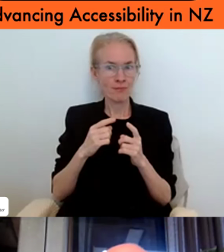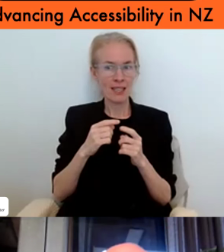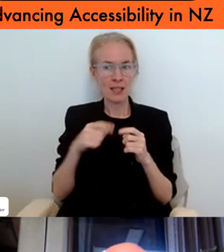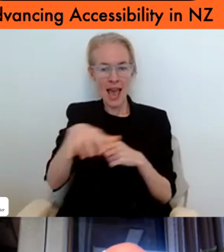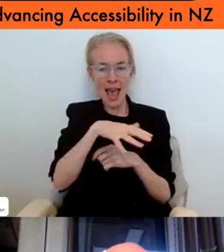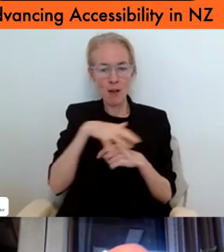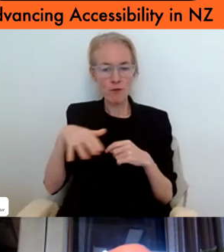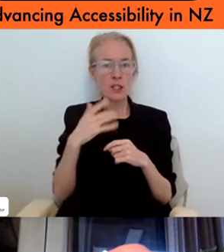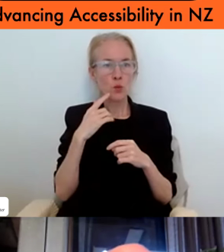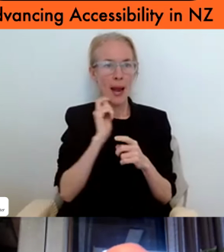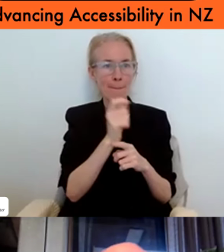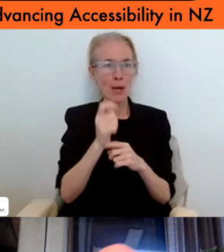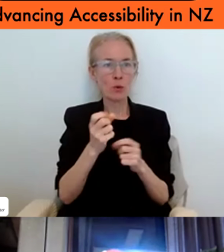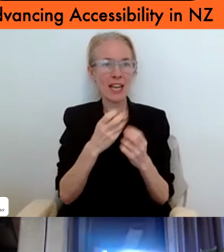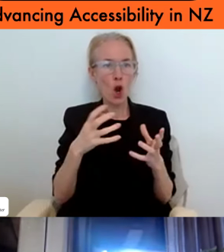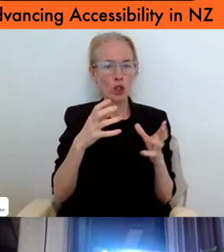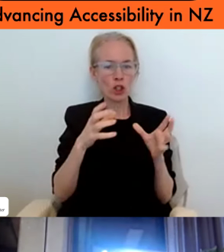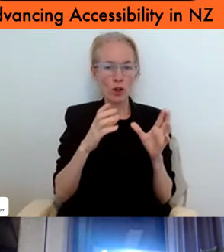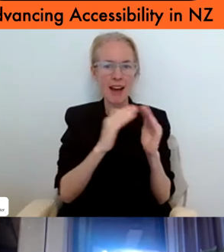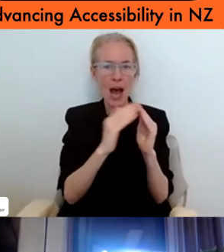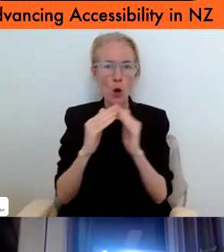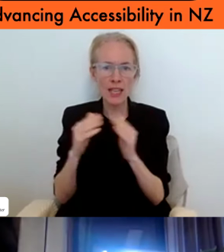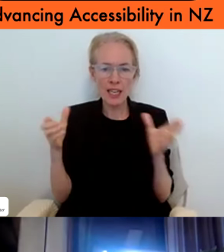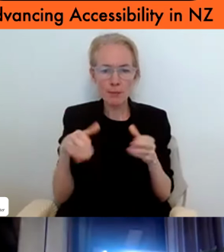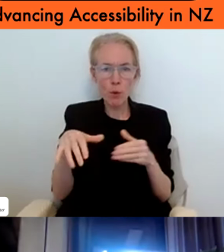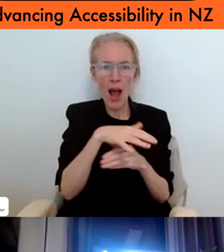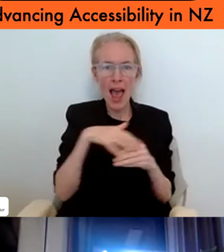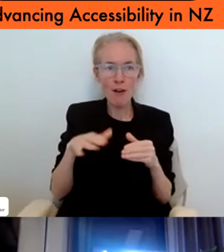4 metre wide sections or 4 metre wide terraces, you've got a 3 metre